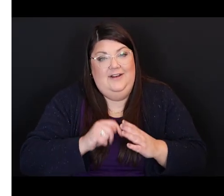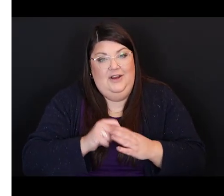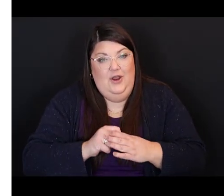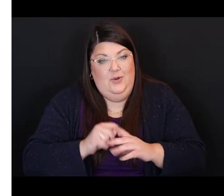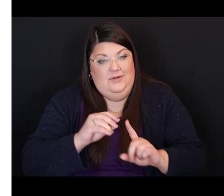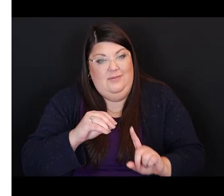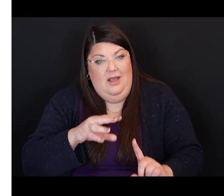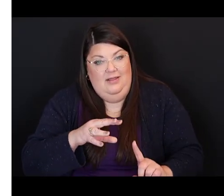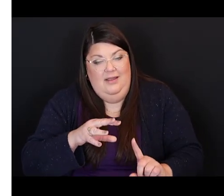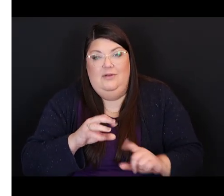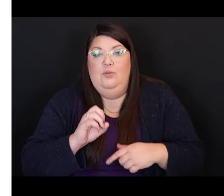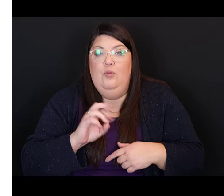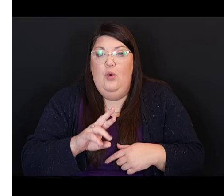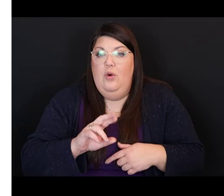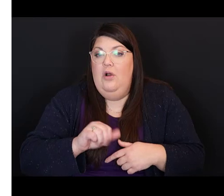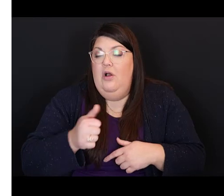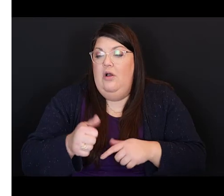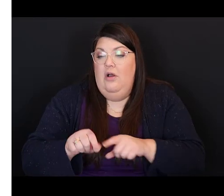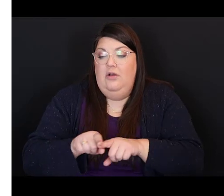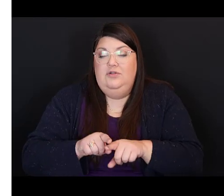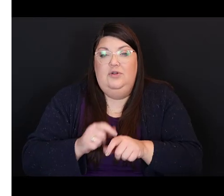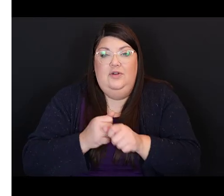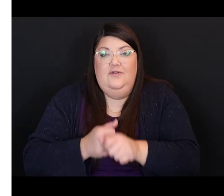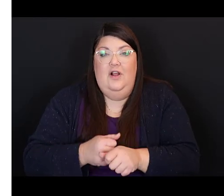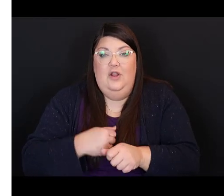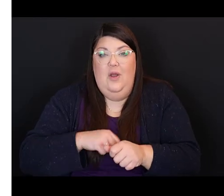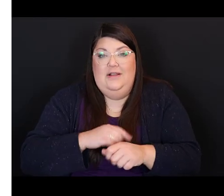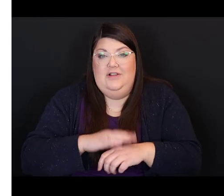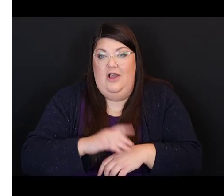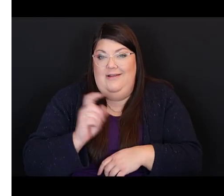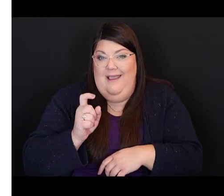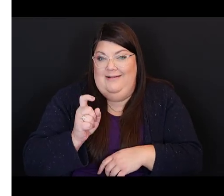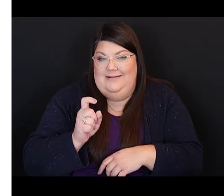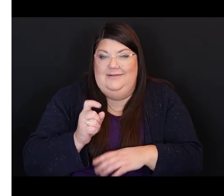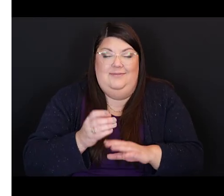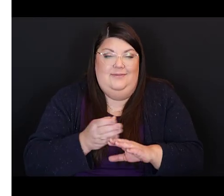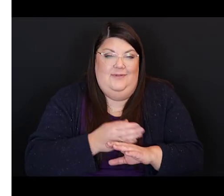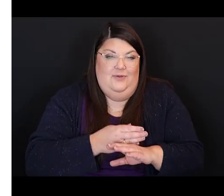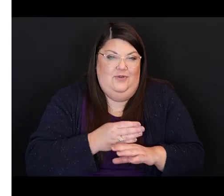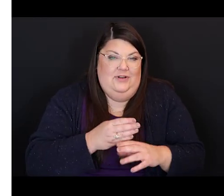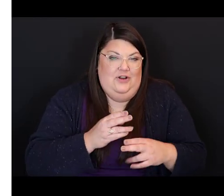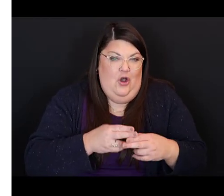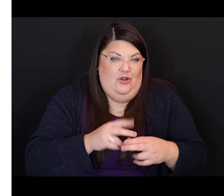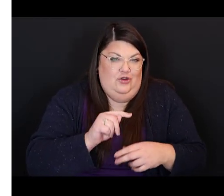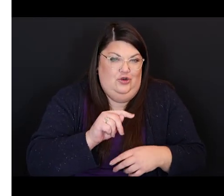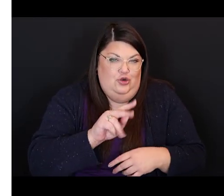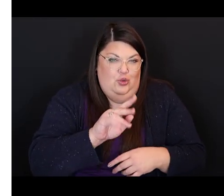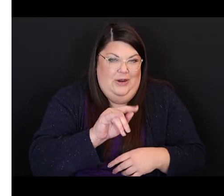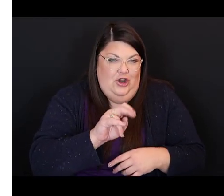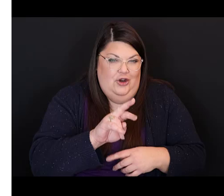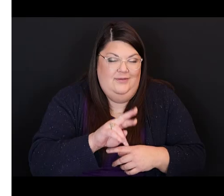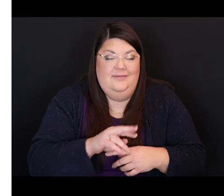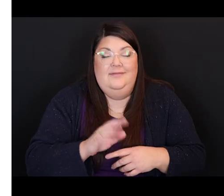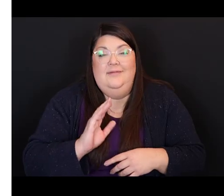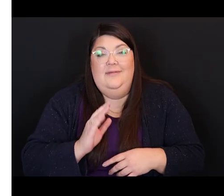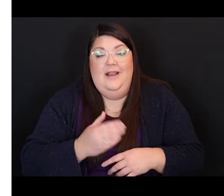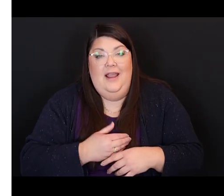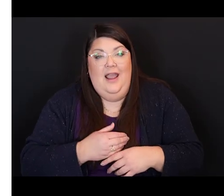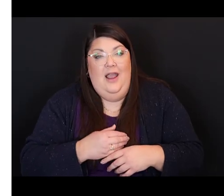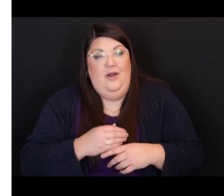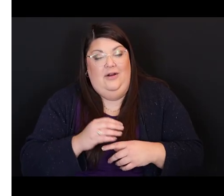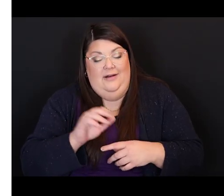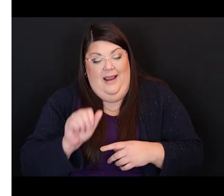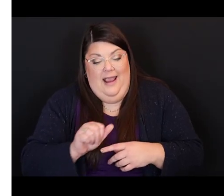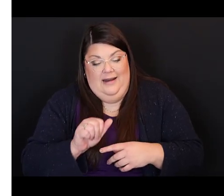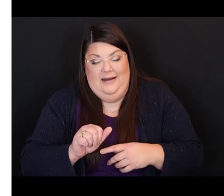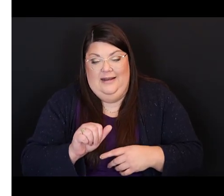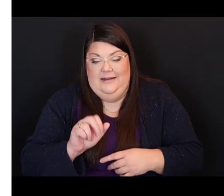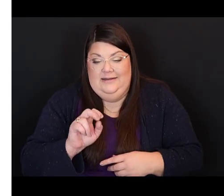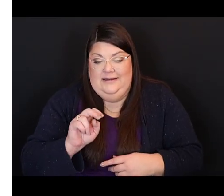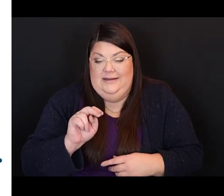Spotlight or you can also follow us on X, which is formerly Twitter, our handle is @RSA_NCRTM.